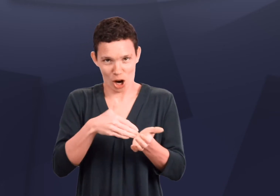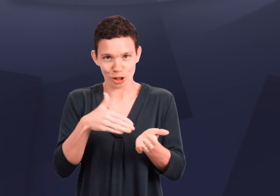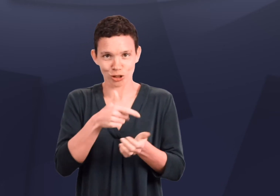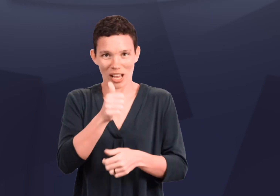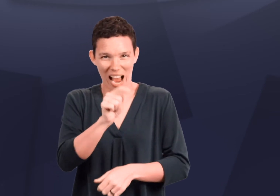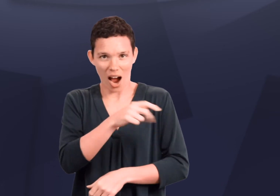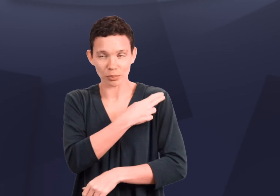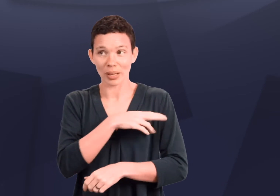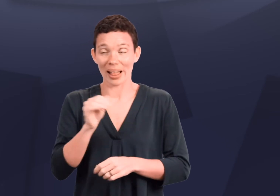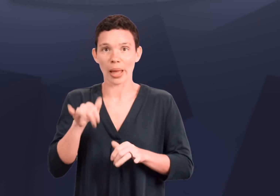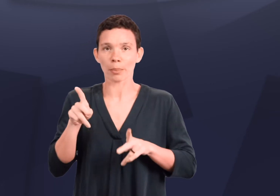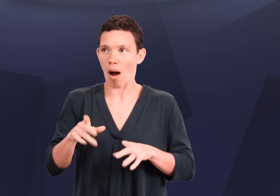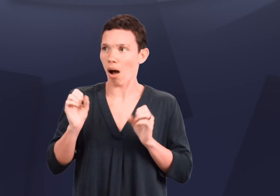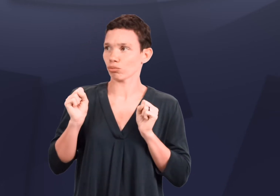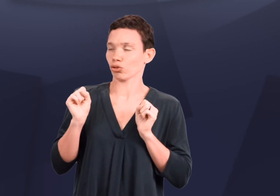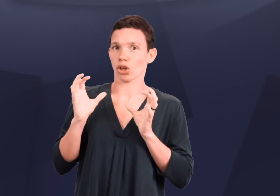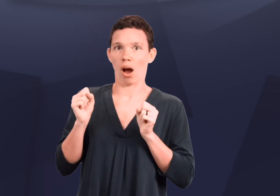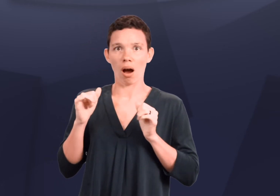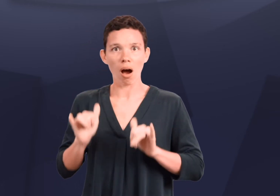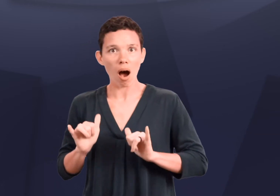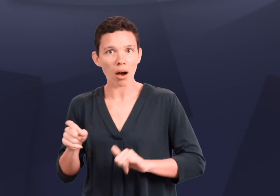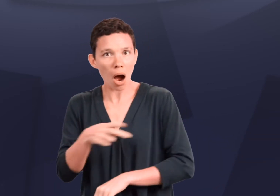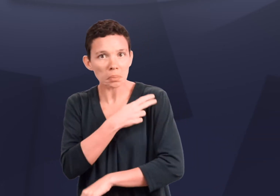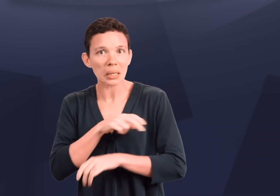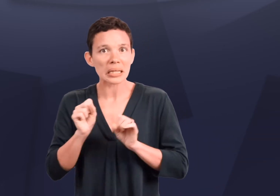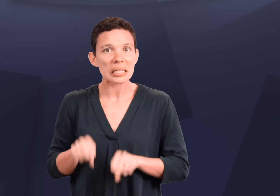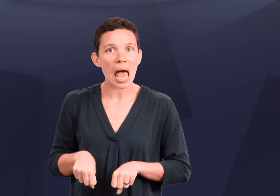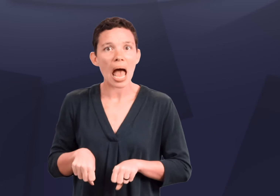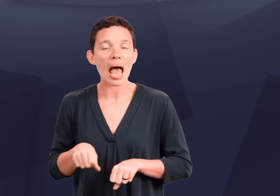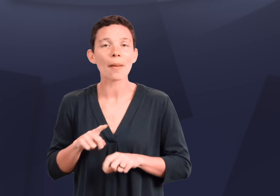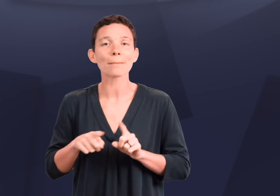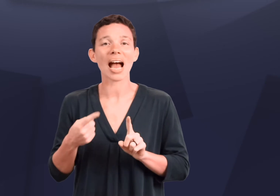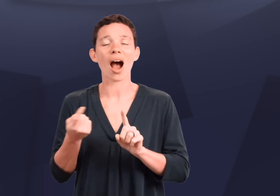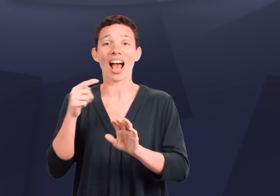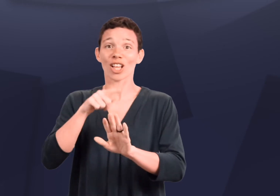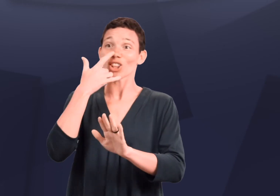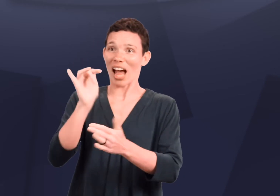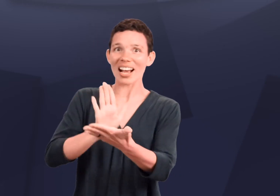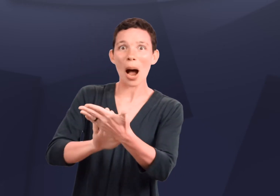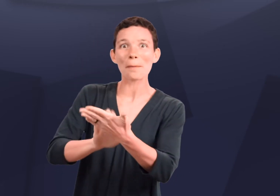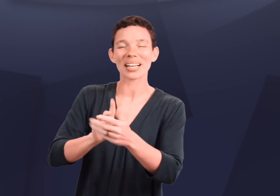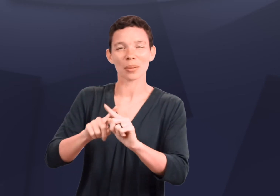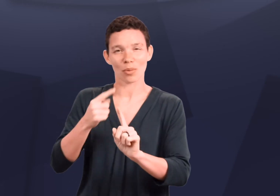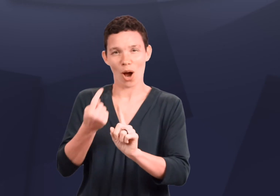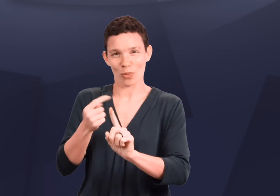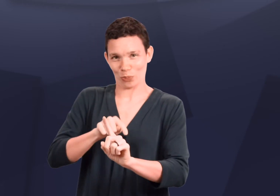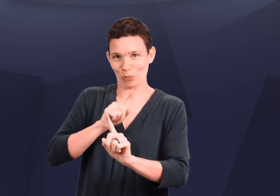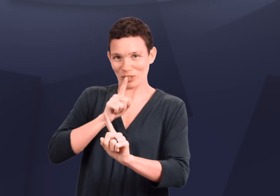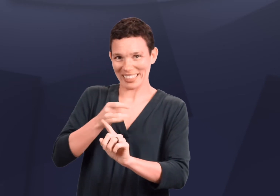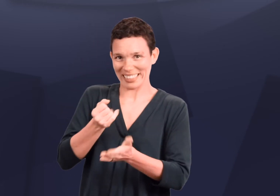uninvolved and lazy at home. The reality is the commenter is taken aback that a doctor could also be a mother.